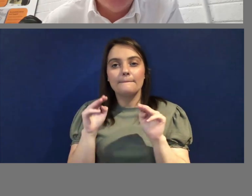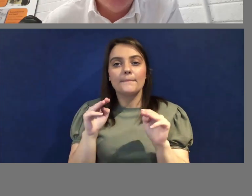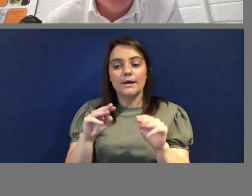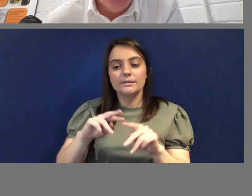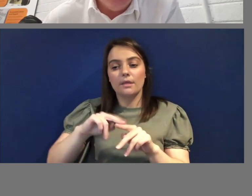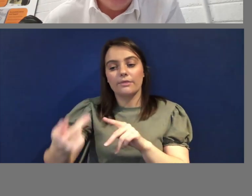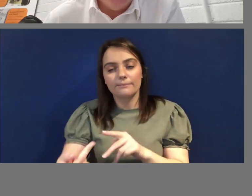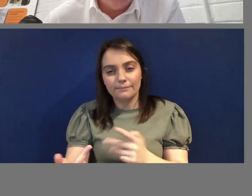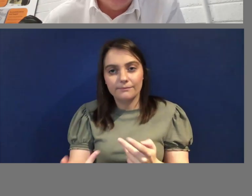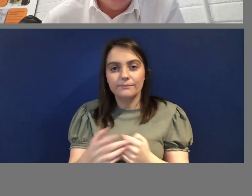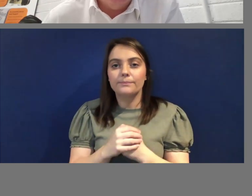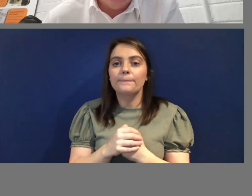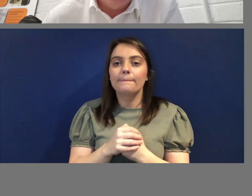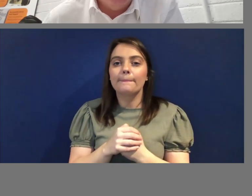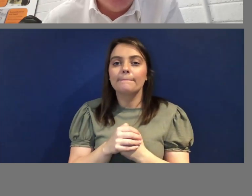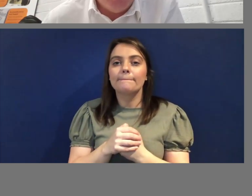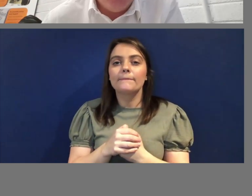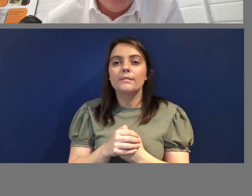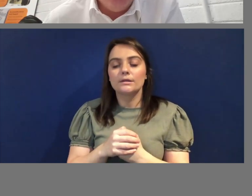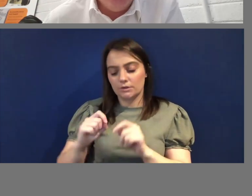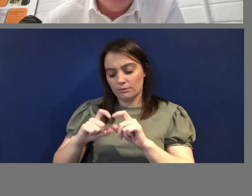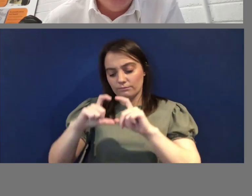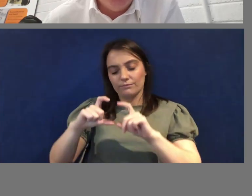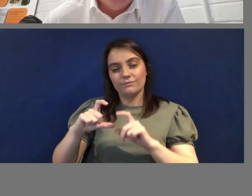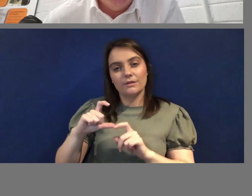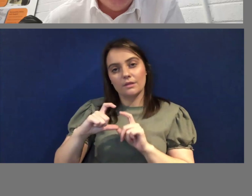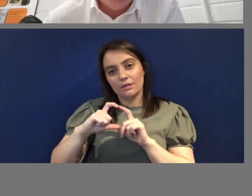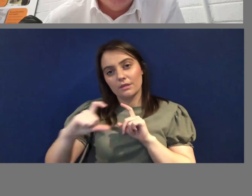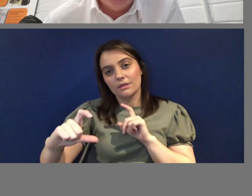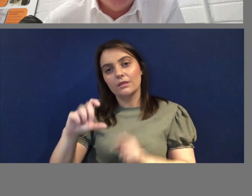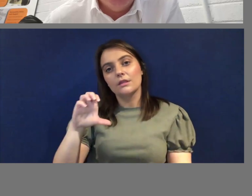that so I think it's you know thresholds again in the height should not exceed the maximum threshold